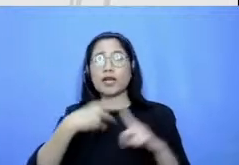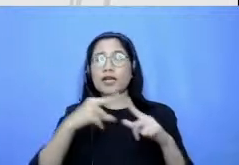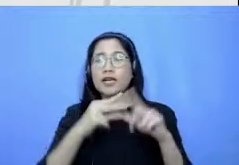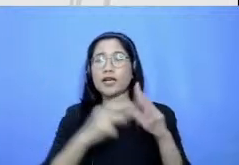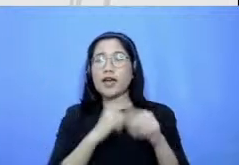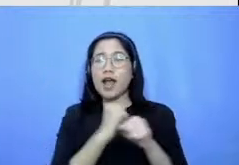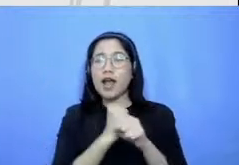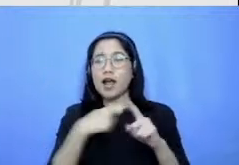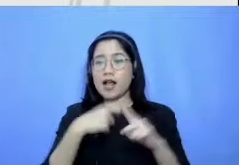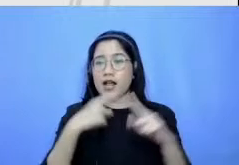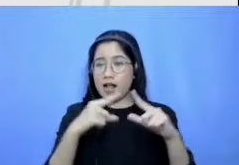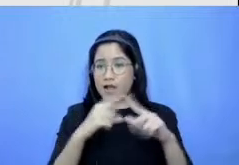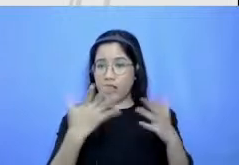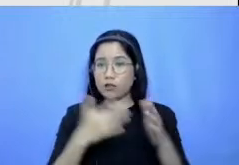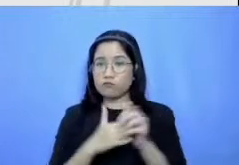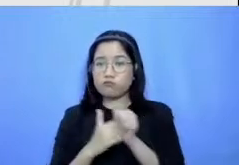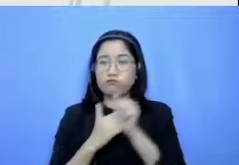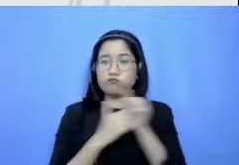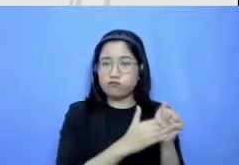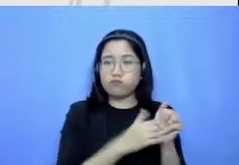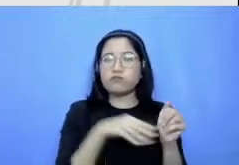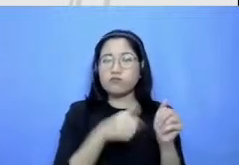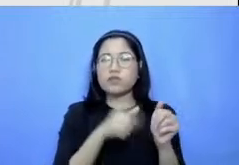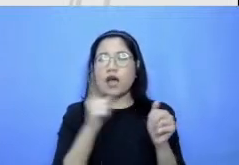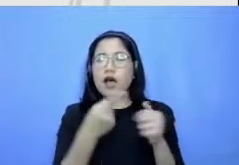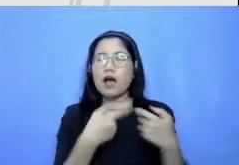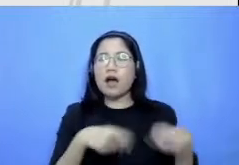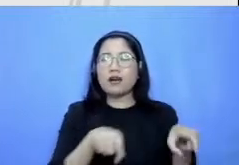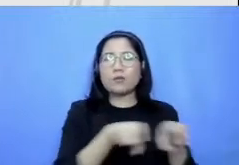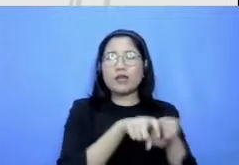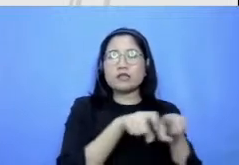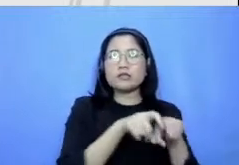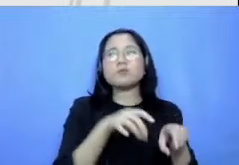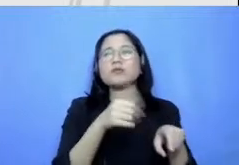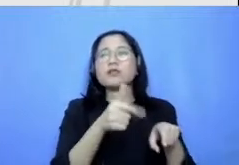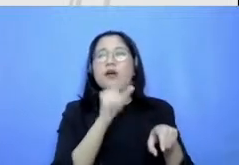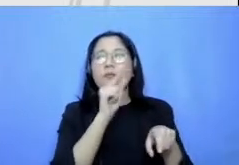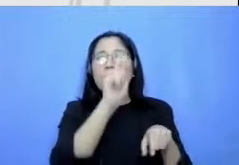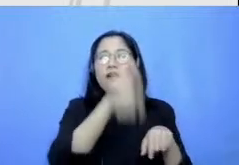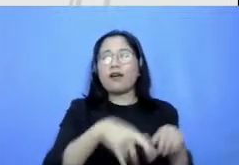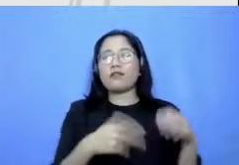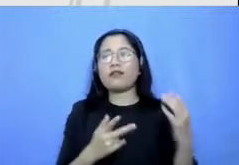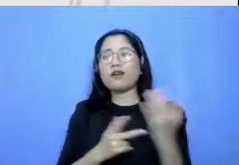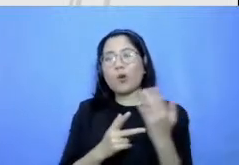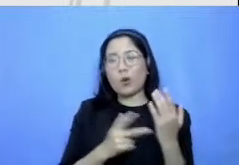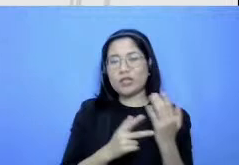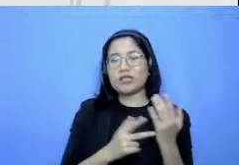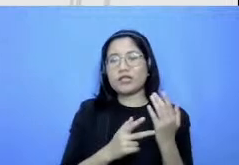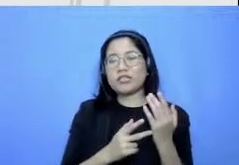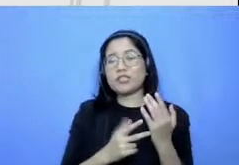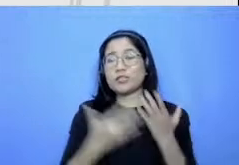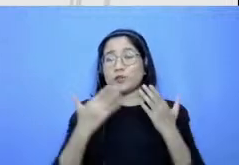for adapting and using technology later, hopefully at the end I will try to show you